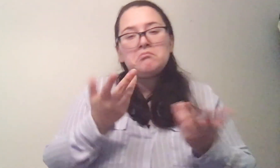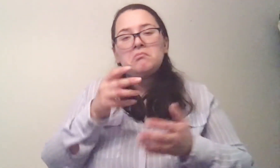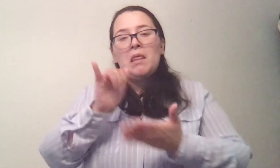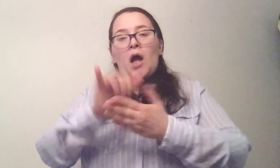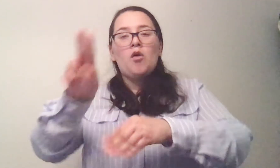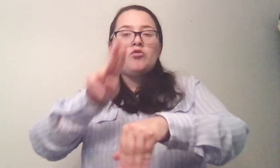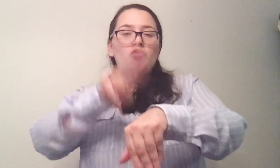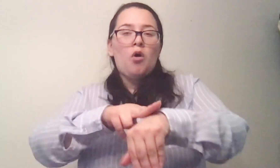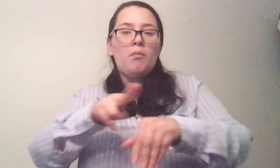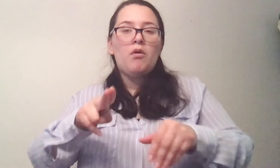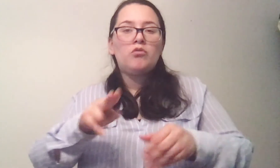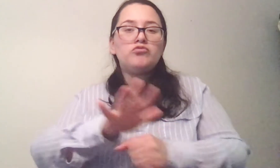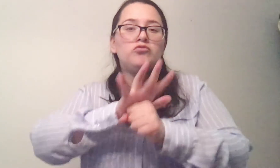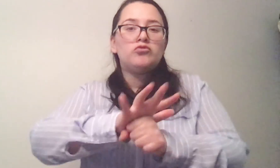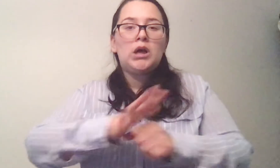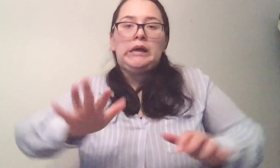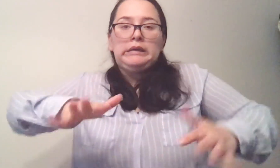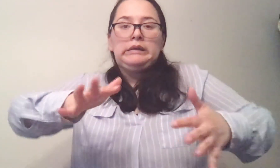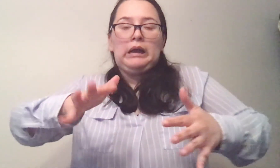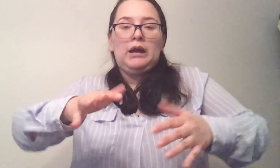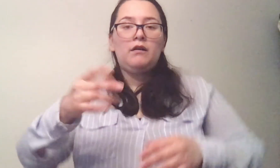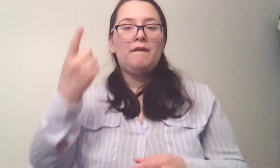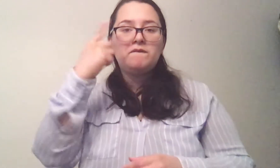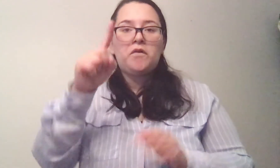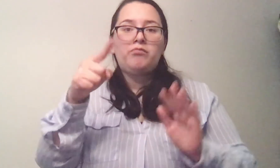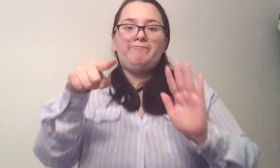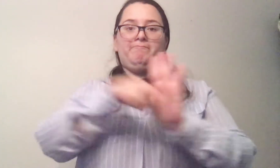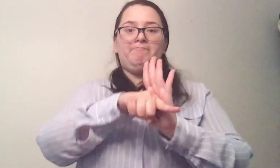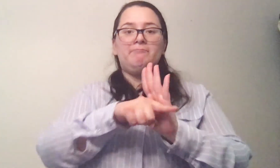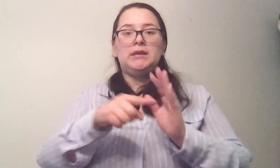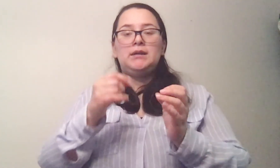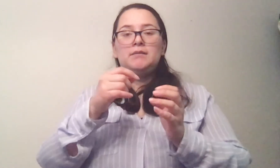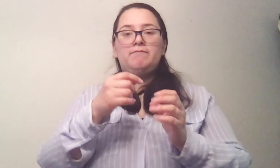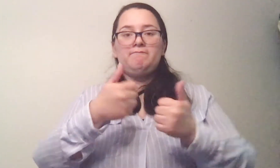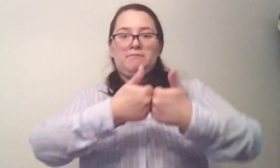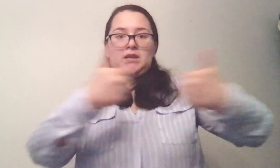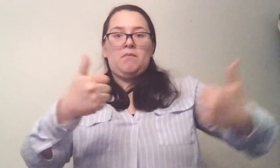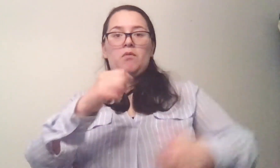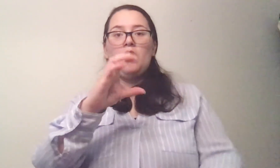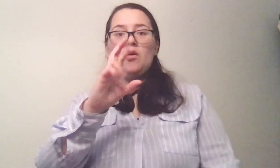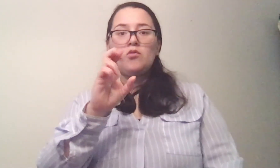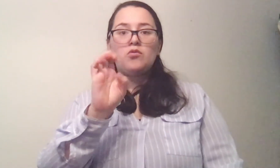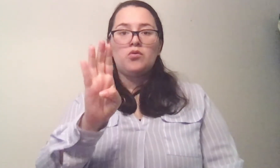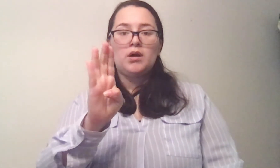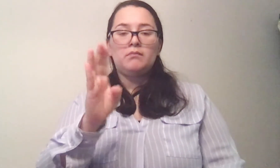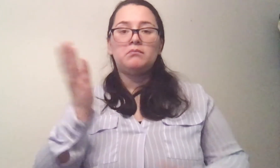That's normal to feel stressed and anxious when sleeping in separate beds.